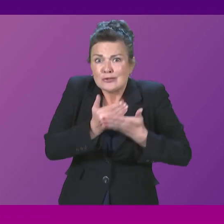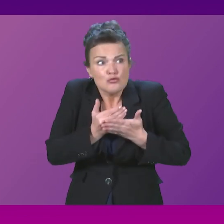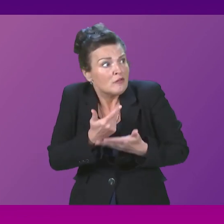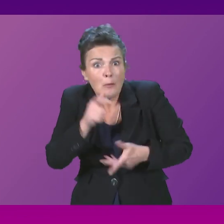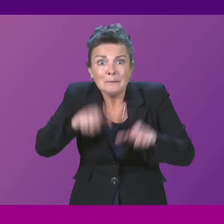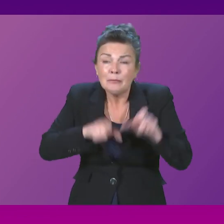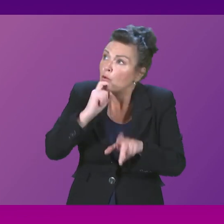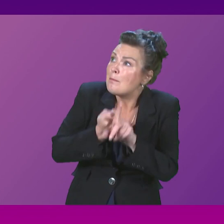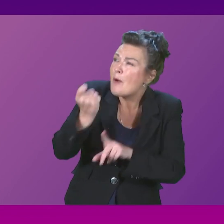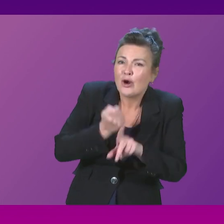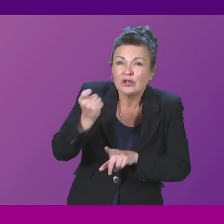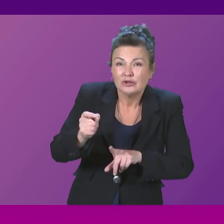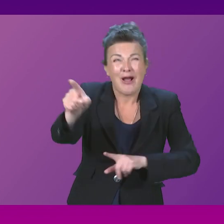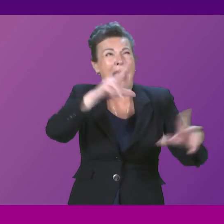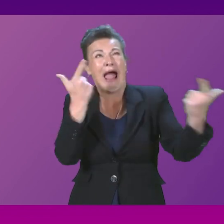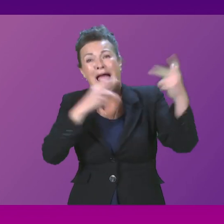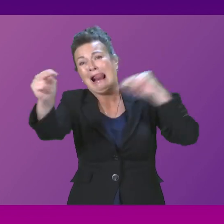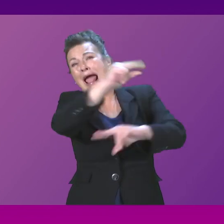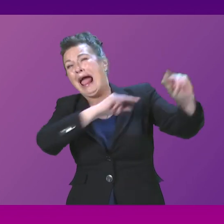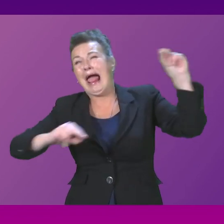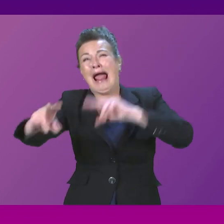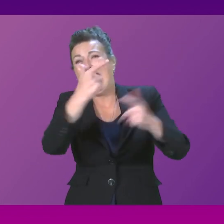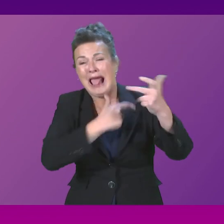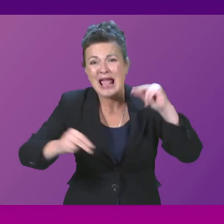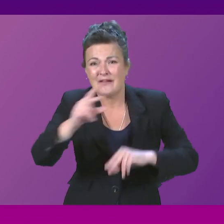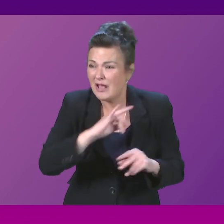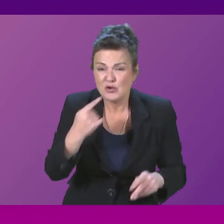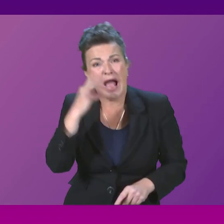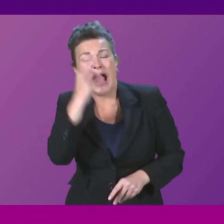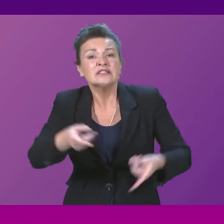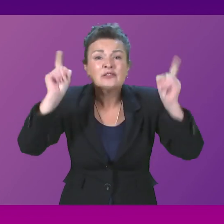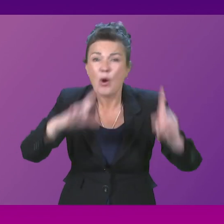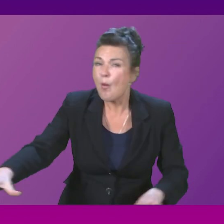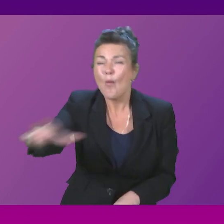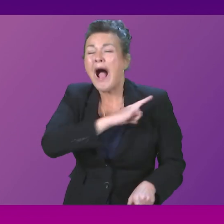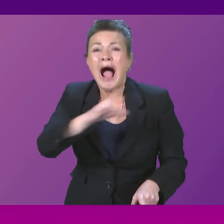So, let me ask the First Minister this. Why, oh why— Thank you!